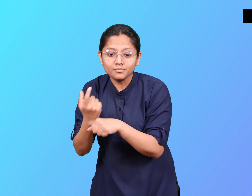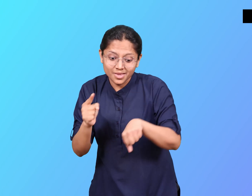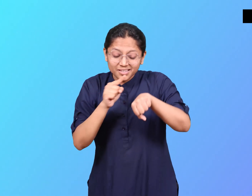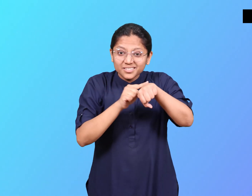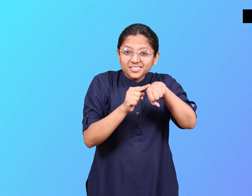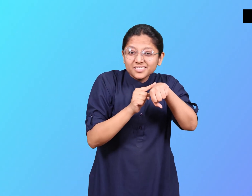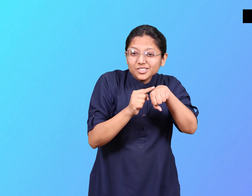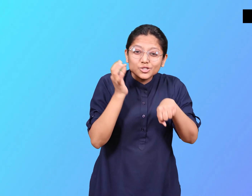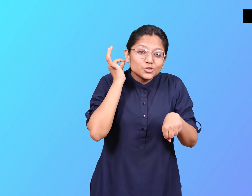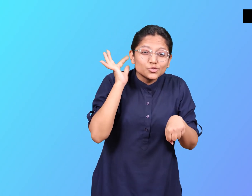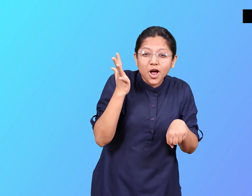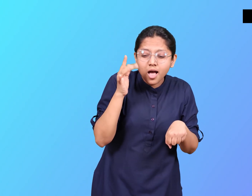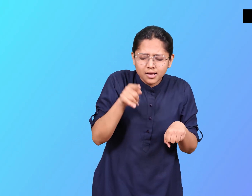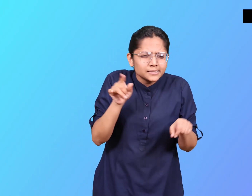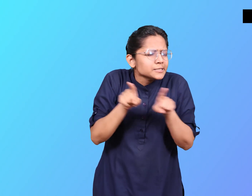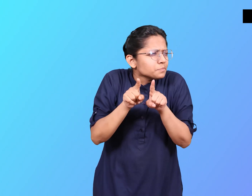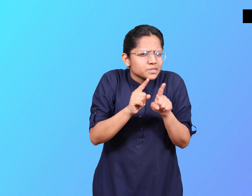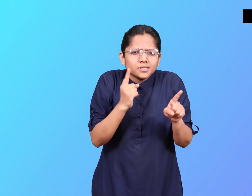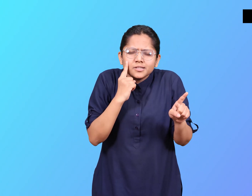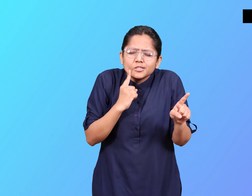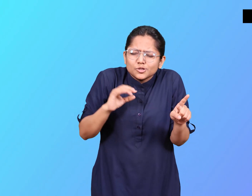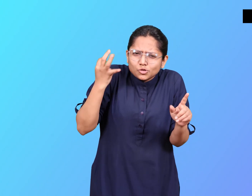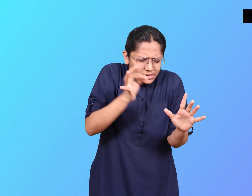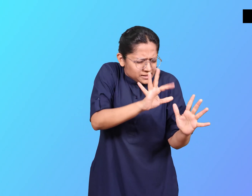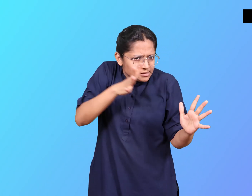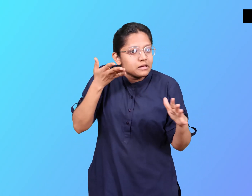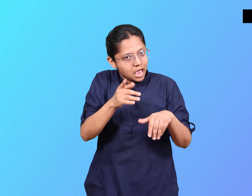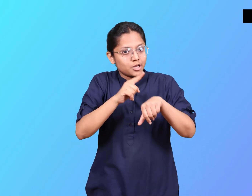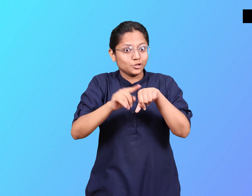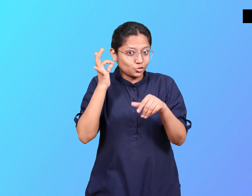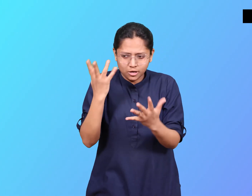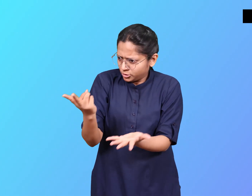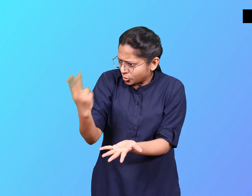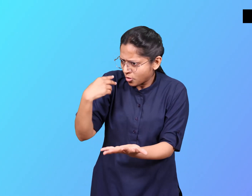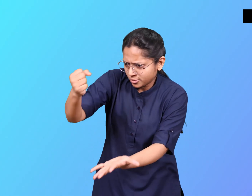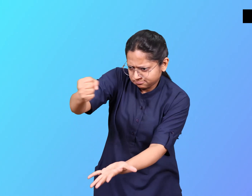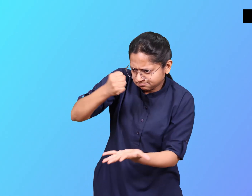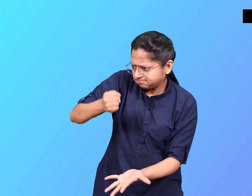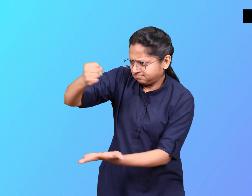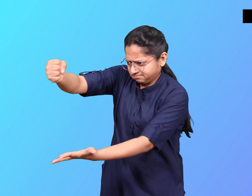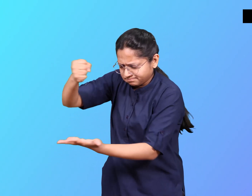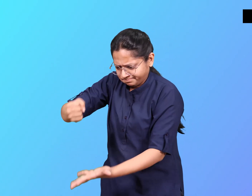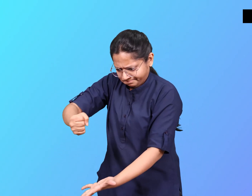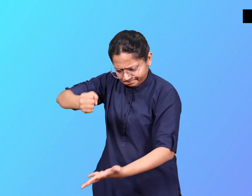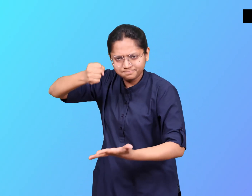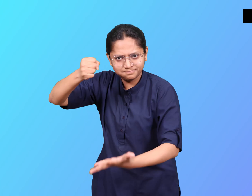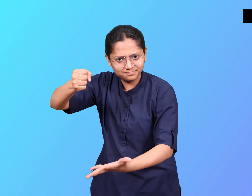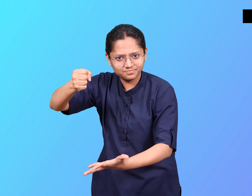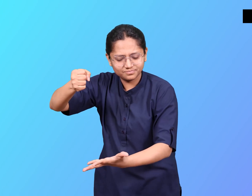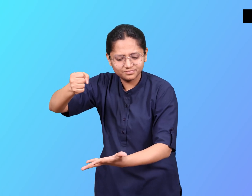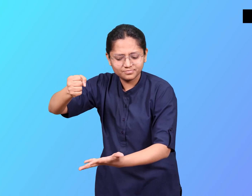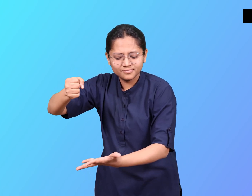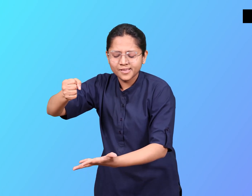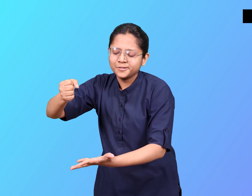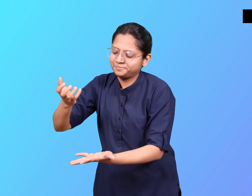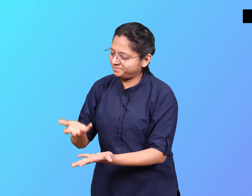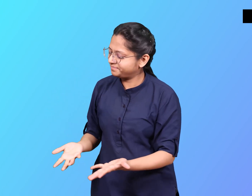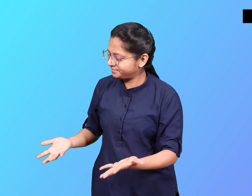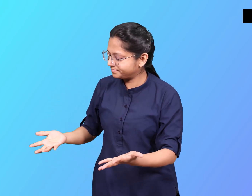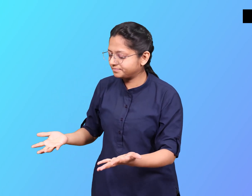And I gave them two beautiful dishes made from polished bronze that were as valuable as gold.